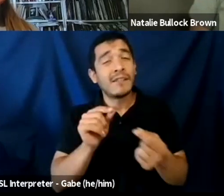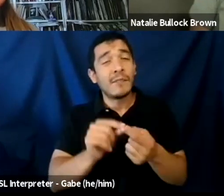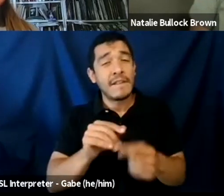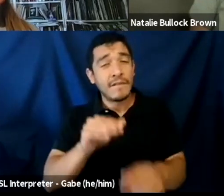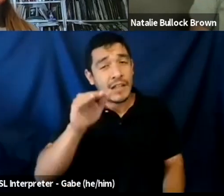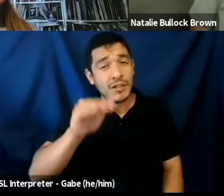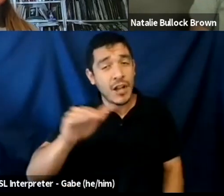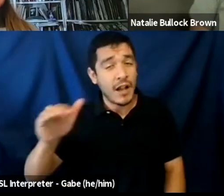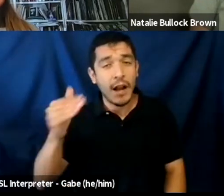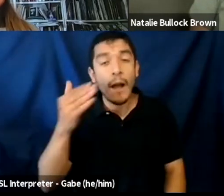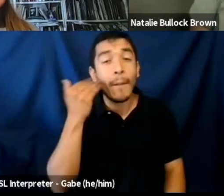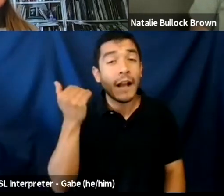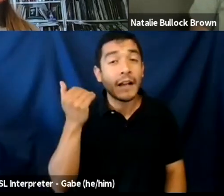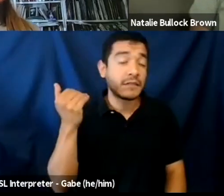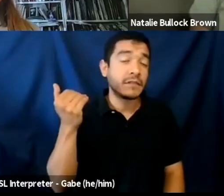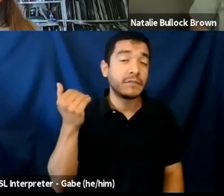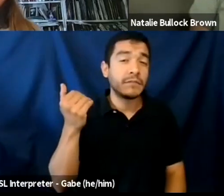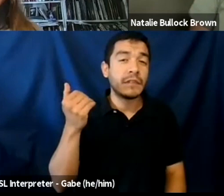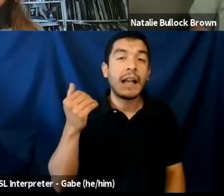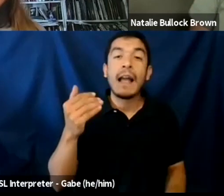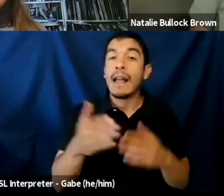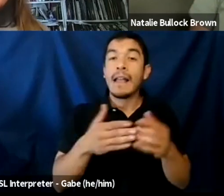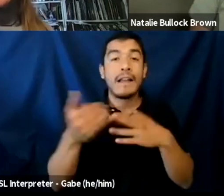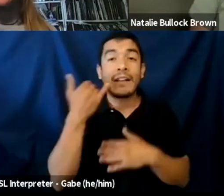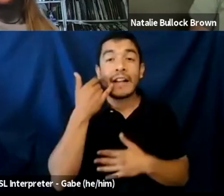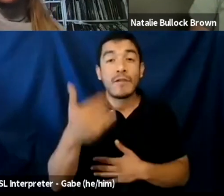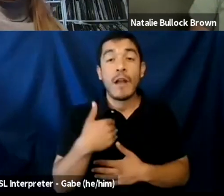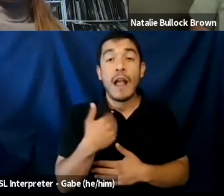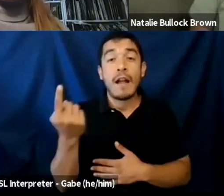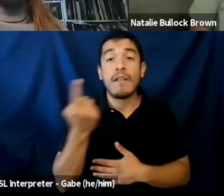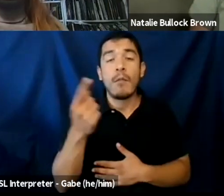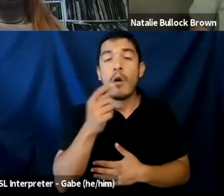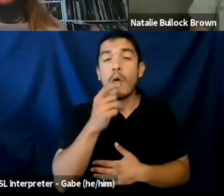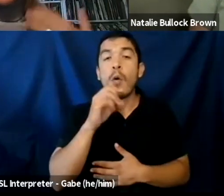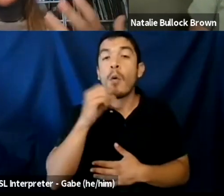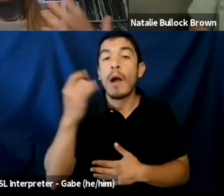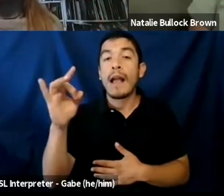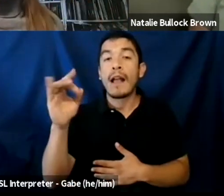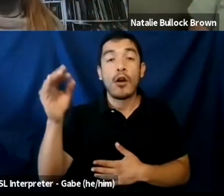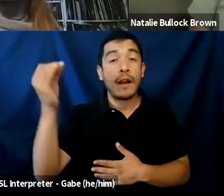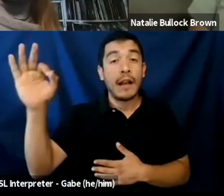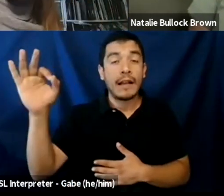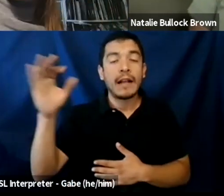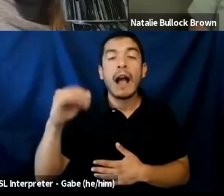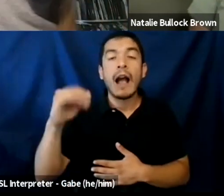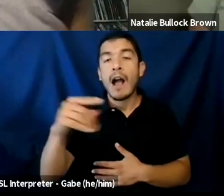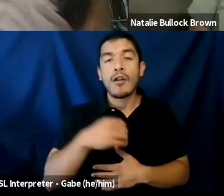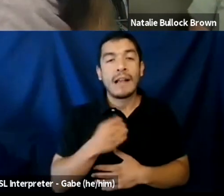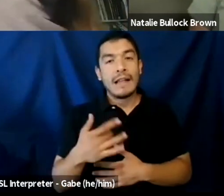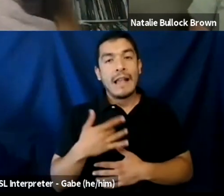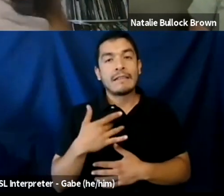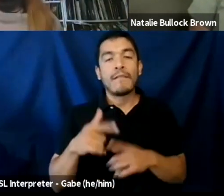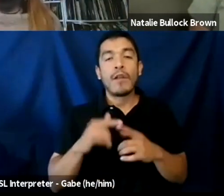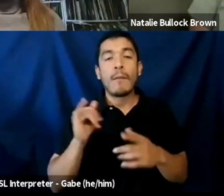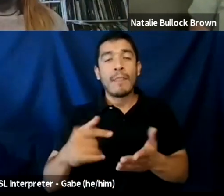Because even if you have someone who's who's 18 or 19, but we get the sense from the conversation that we don't think